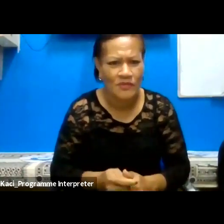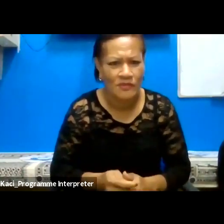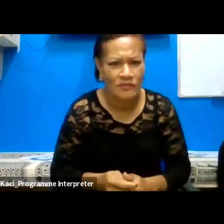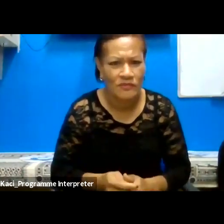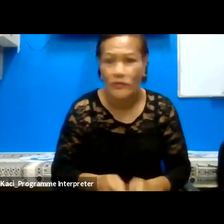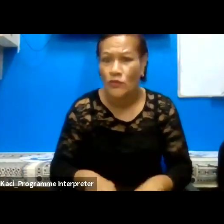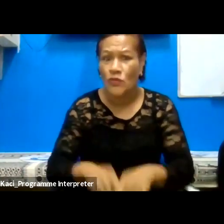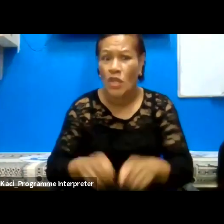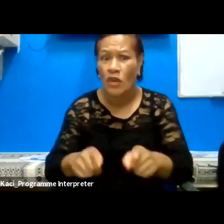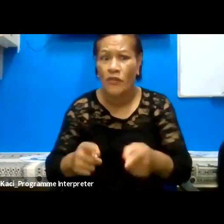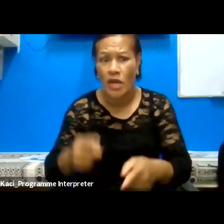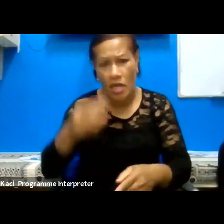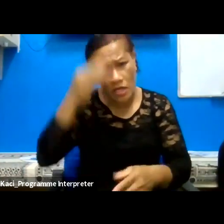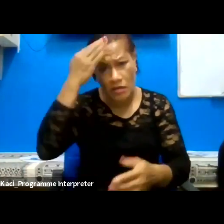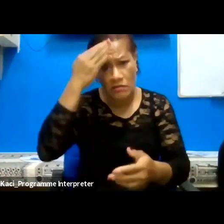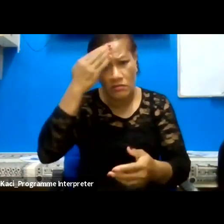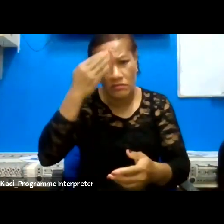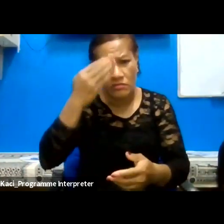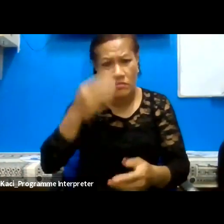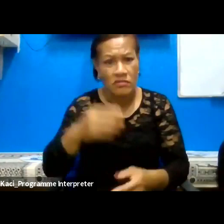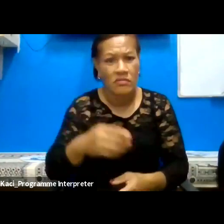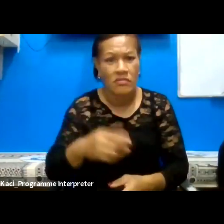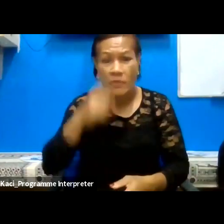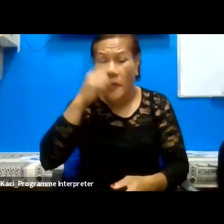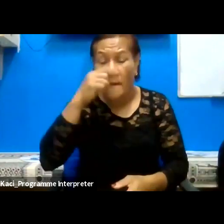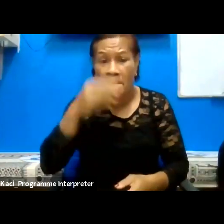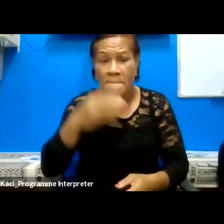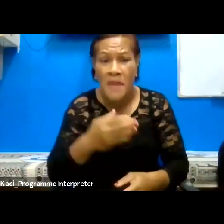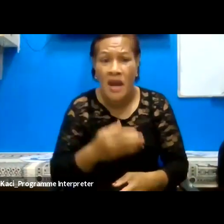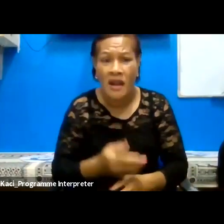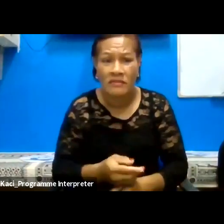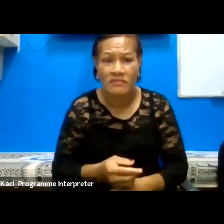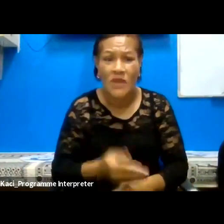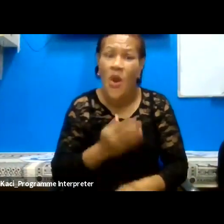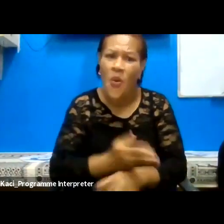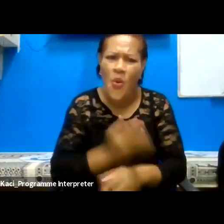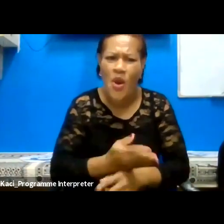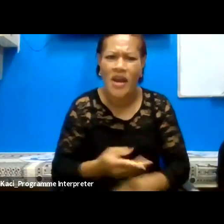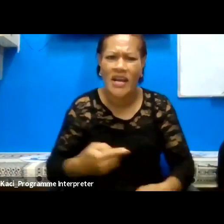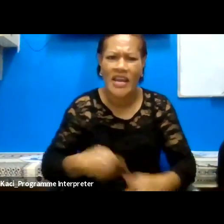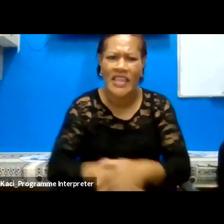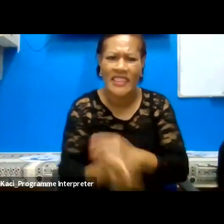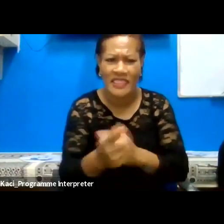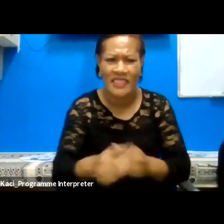deaf communities and it's awareness